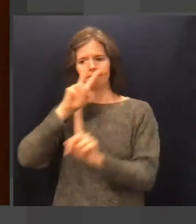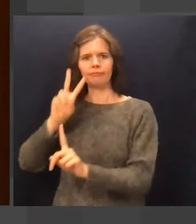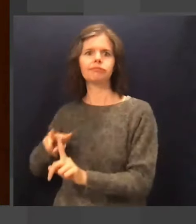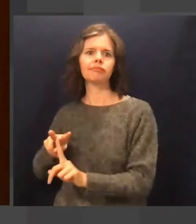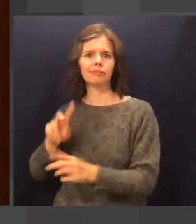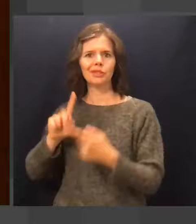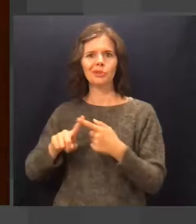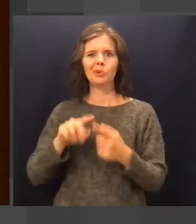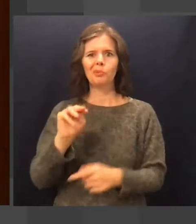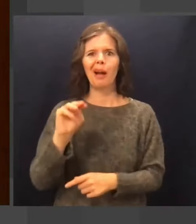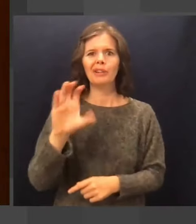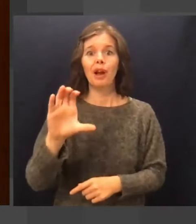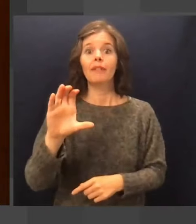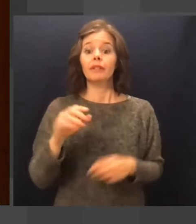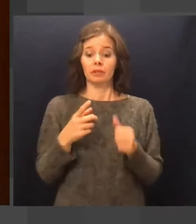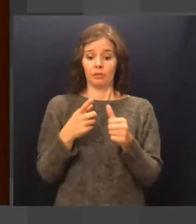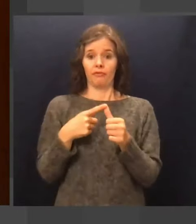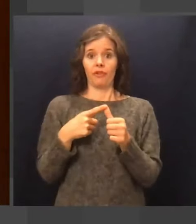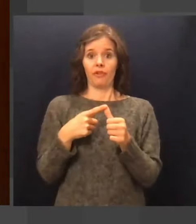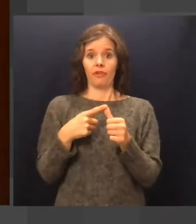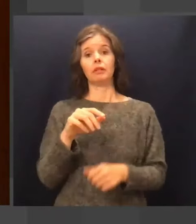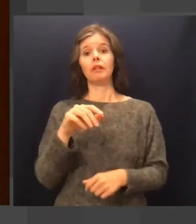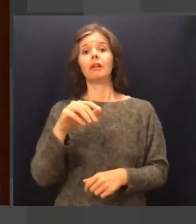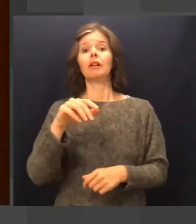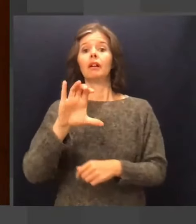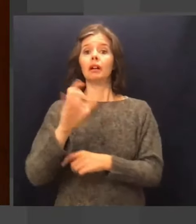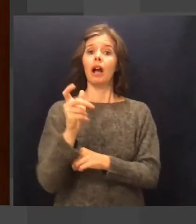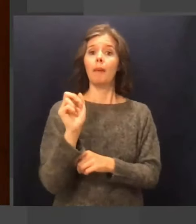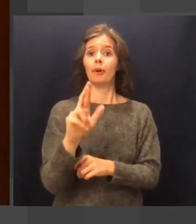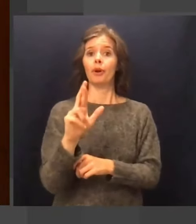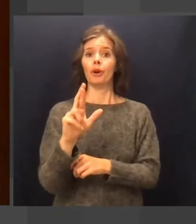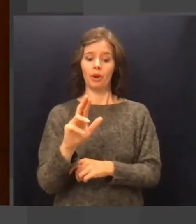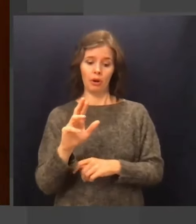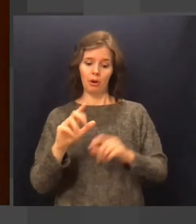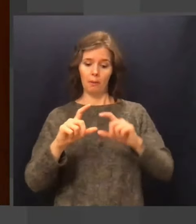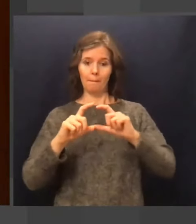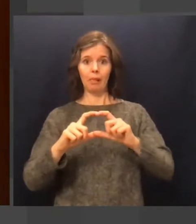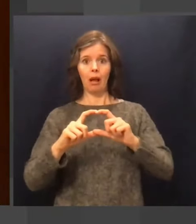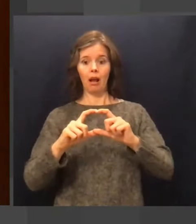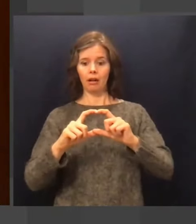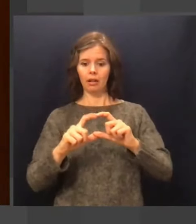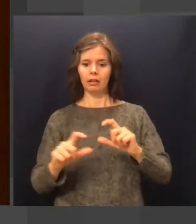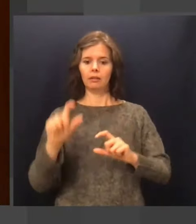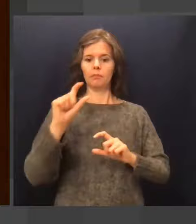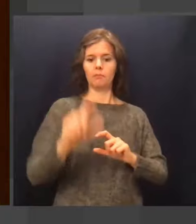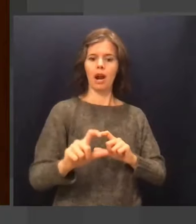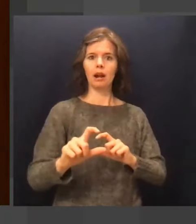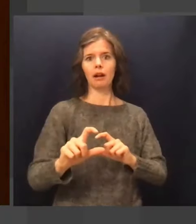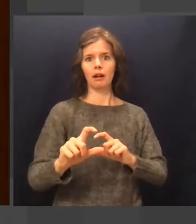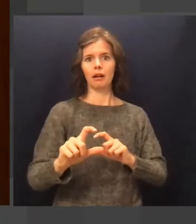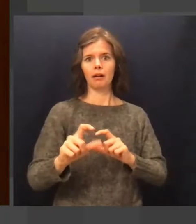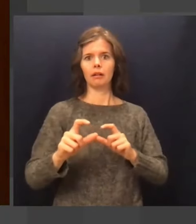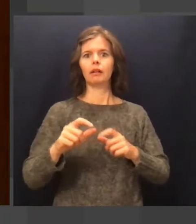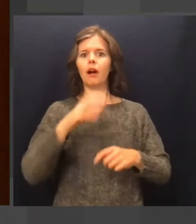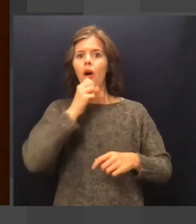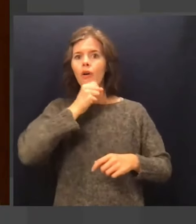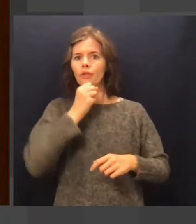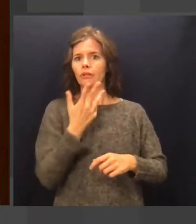SO IF YOU PLACE A COPPER BLOCK IT WILL BE FIRST ORANGE BUT AFTER A WHILE IT WILL TURN